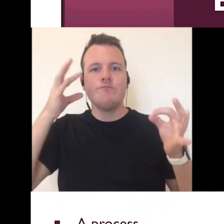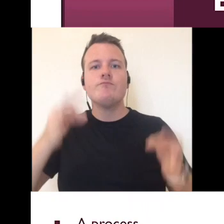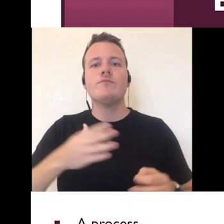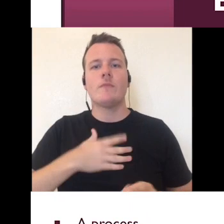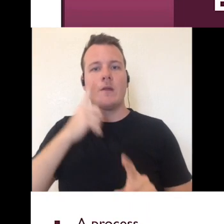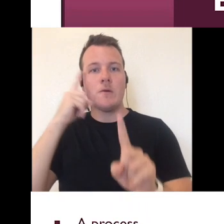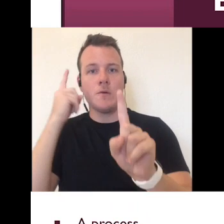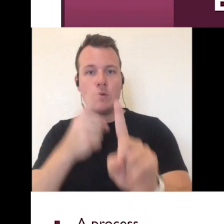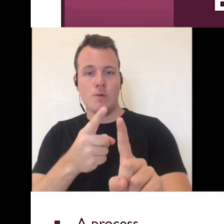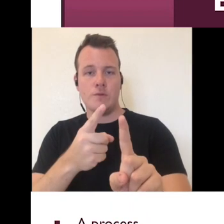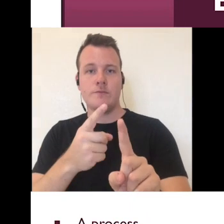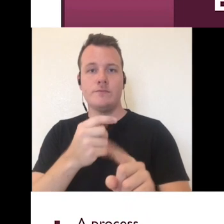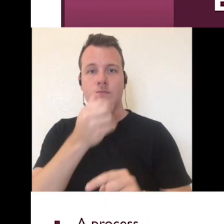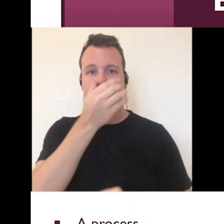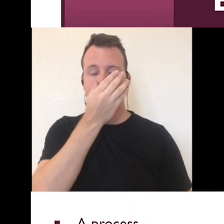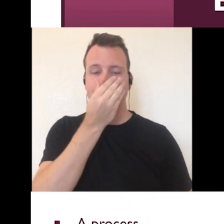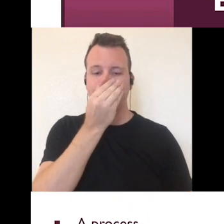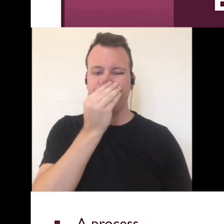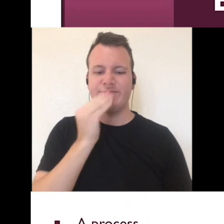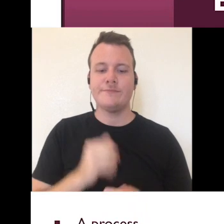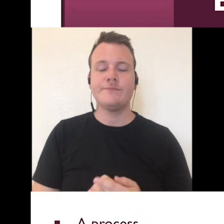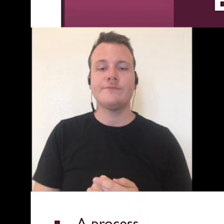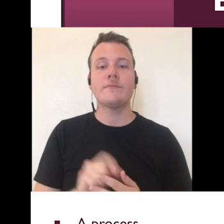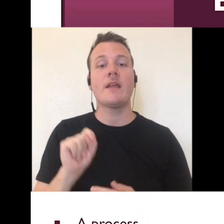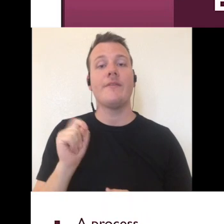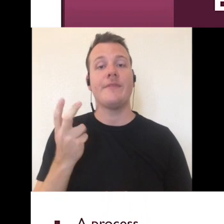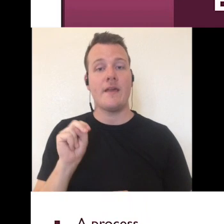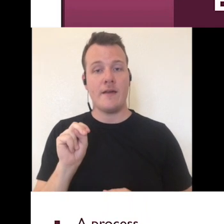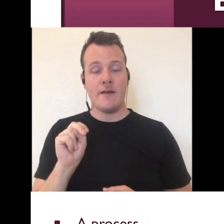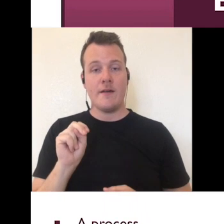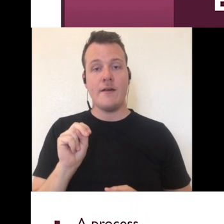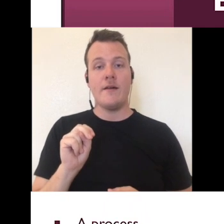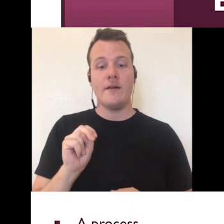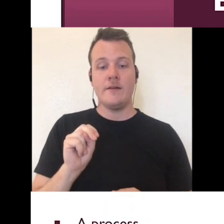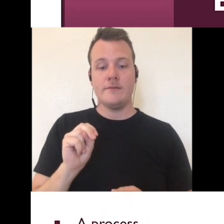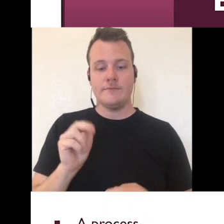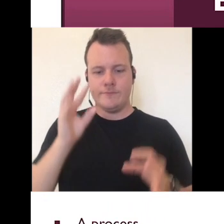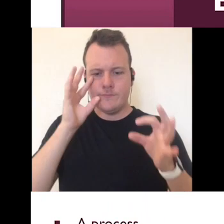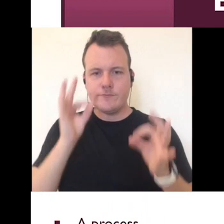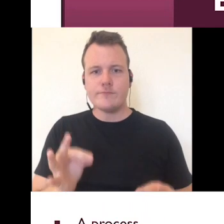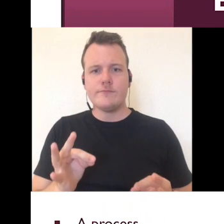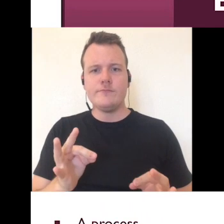find themselves in to formulate whatever goals they want to to achieve. And then